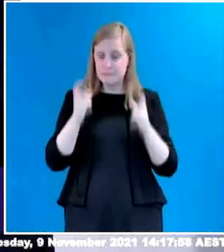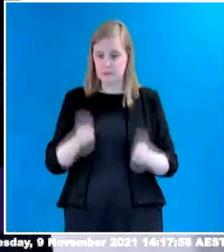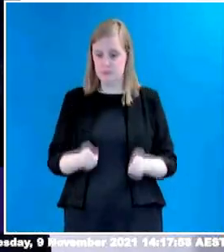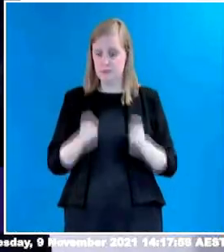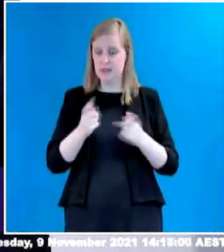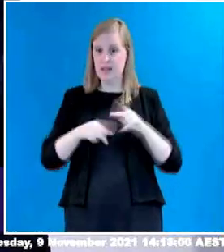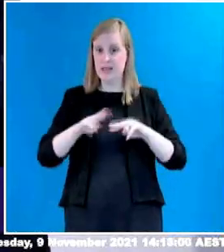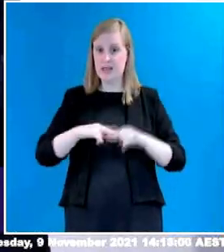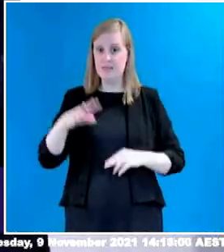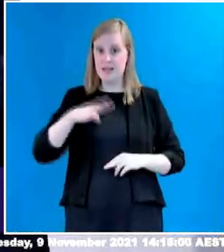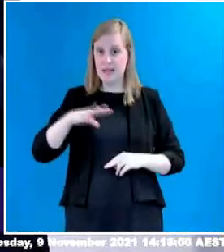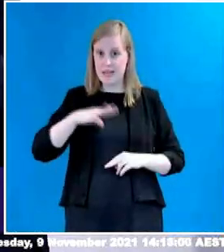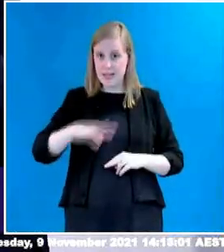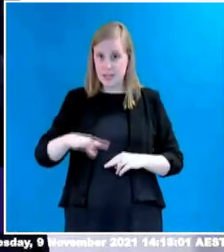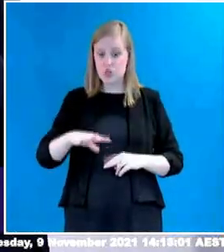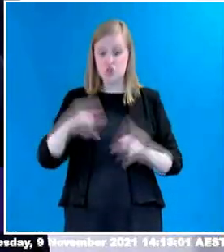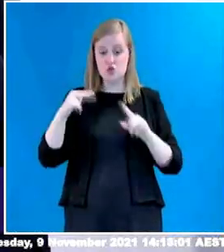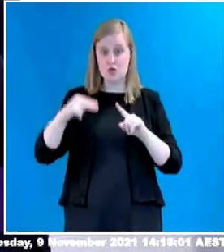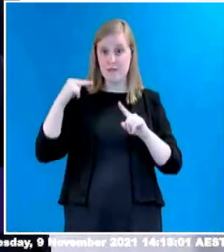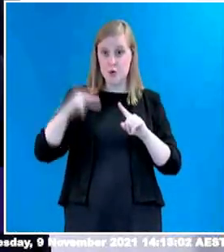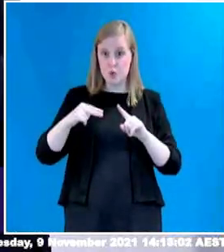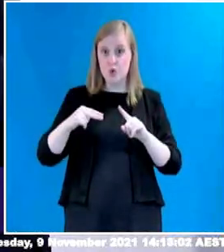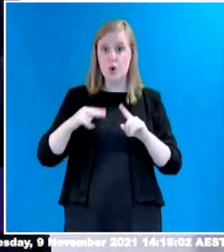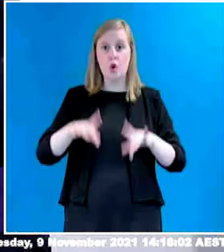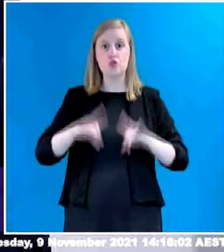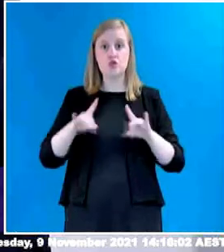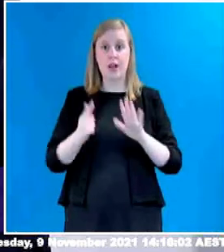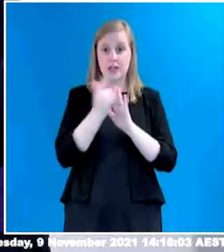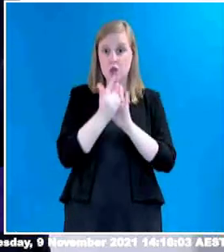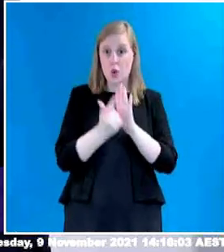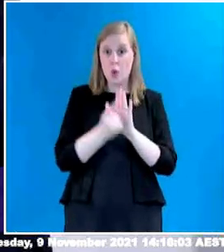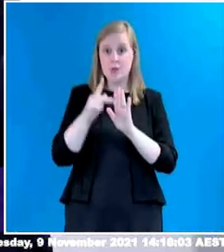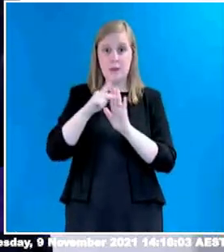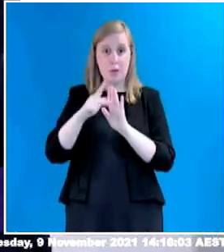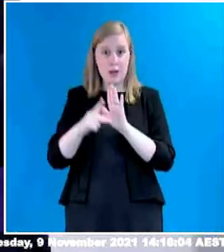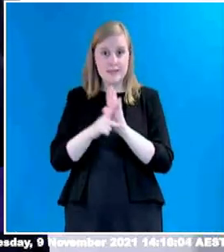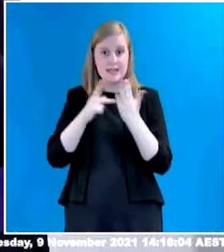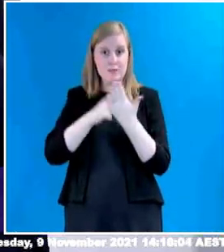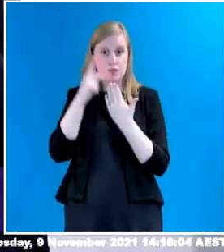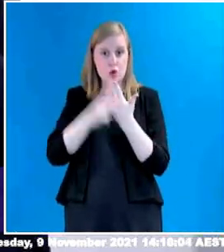programs relating to the rights of people with disabilities to ensure the